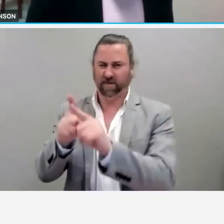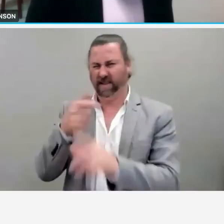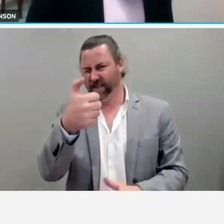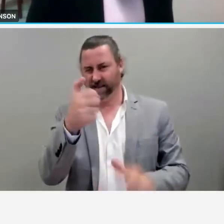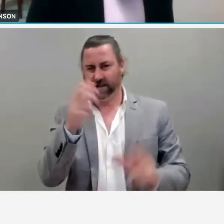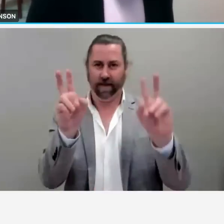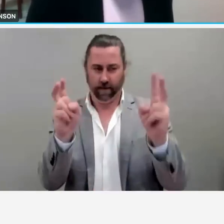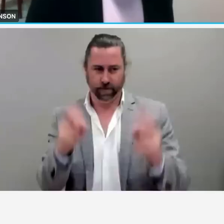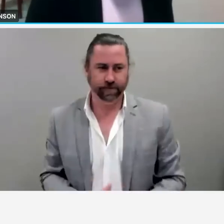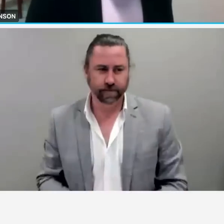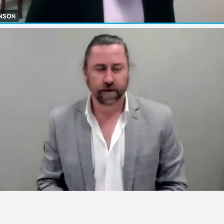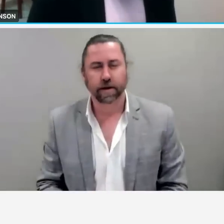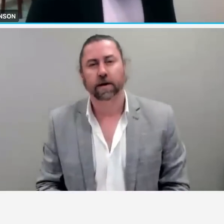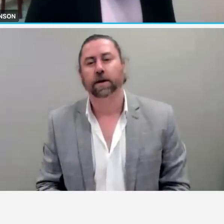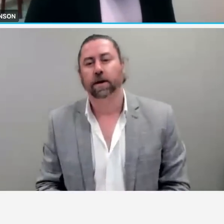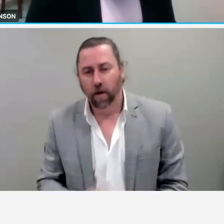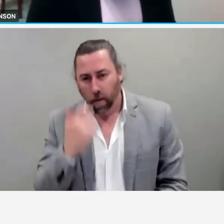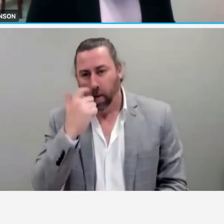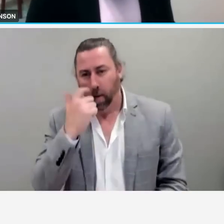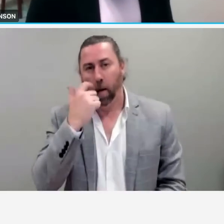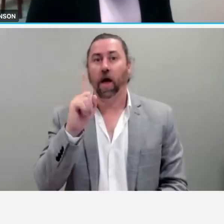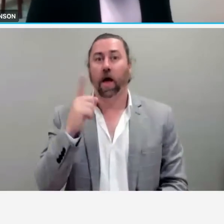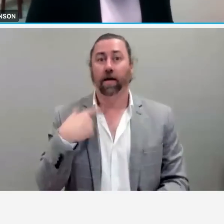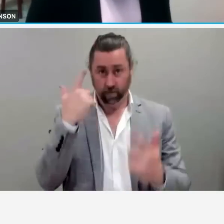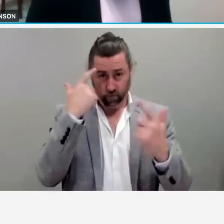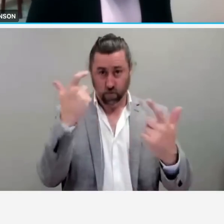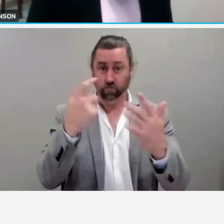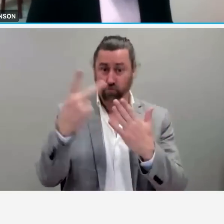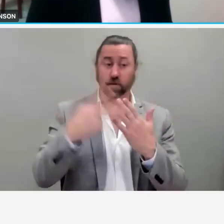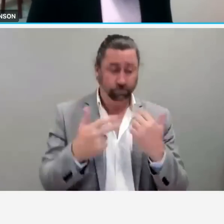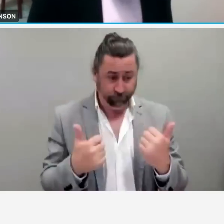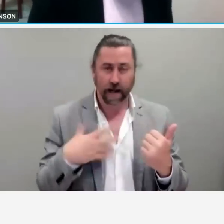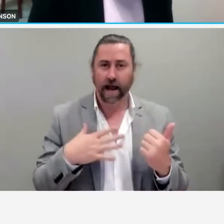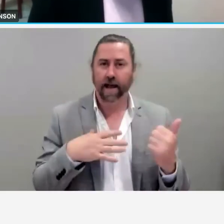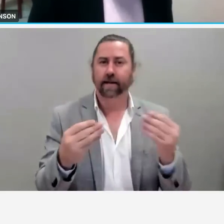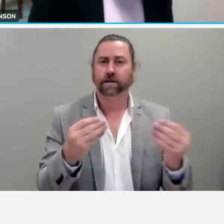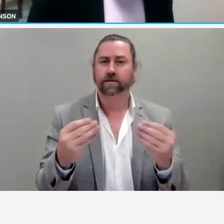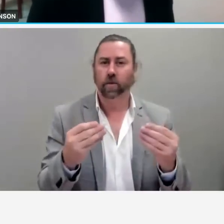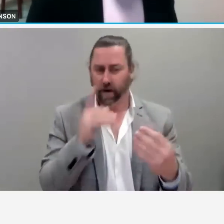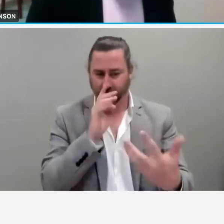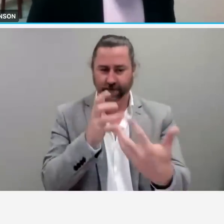program structures we proposed need to be more flexible in order to respond to the changing needs of older people.